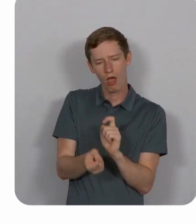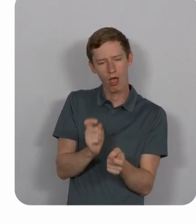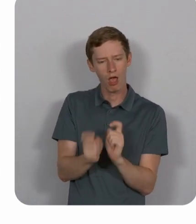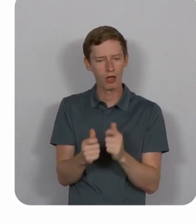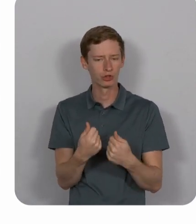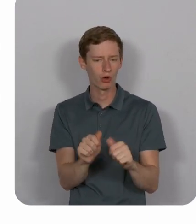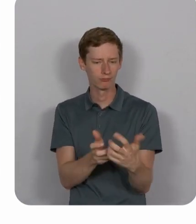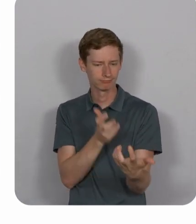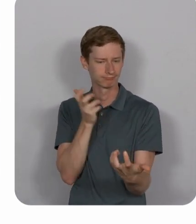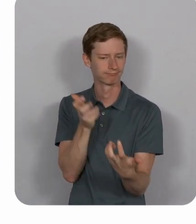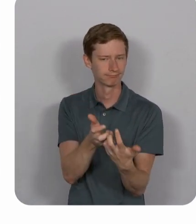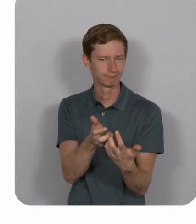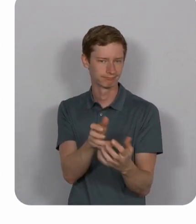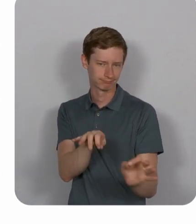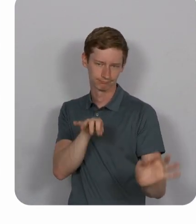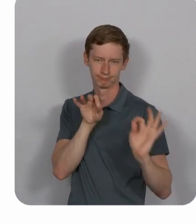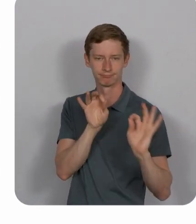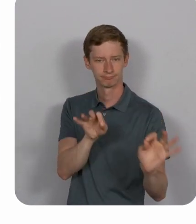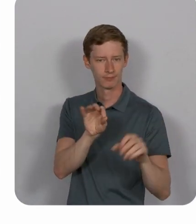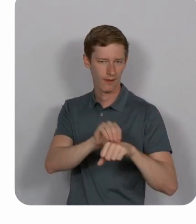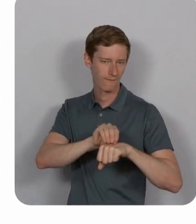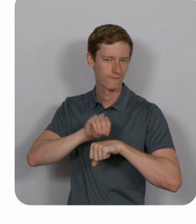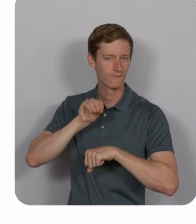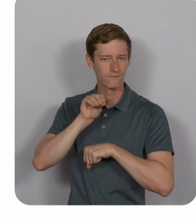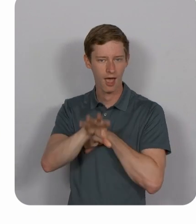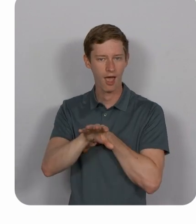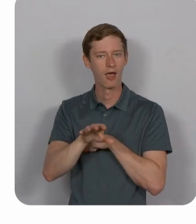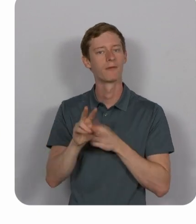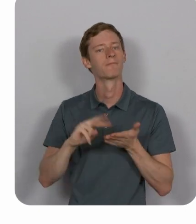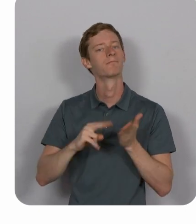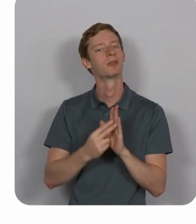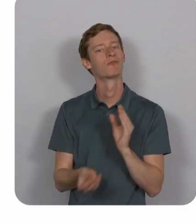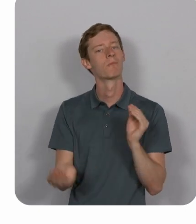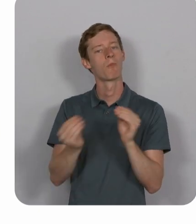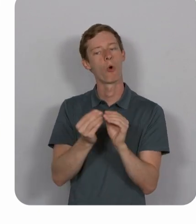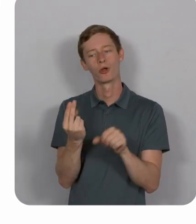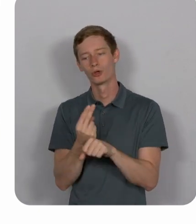your effect so you can reach a wider range of users and devices.